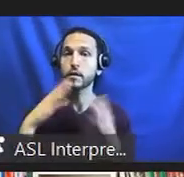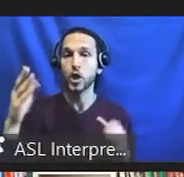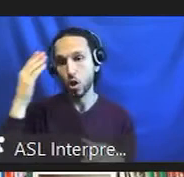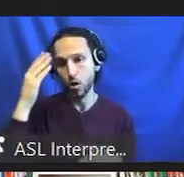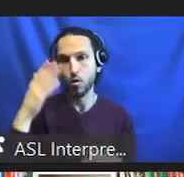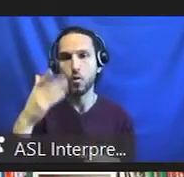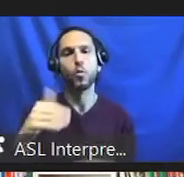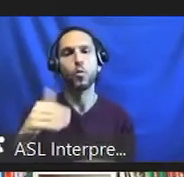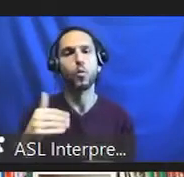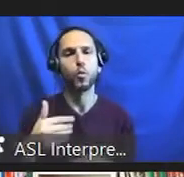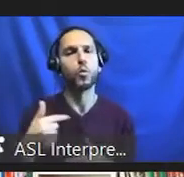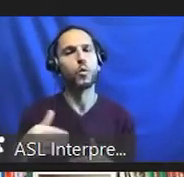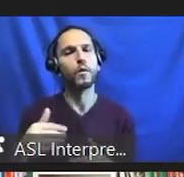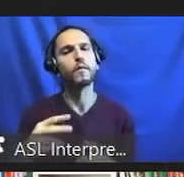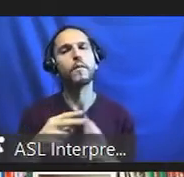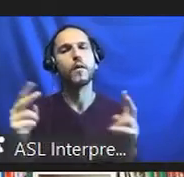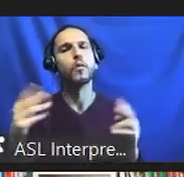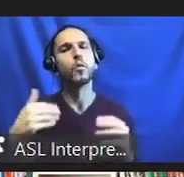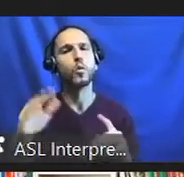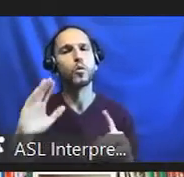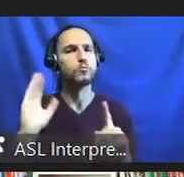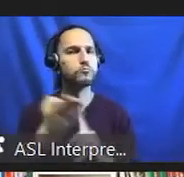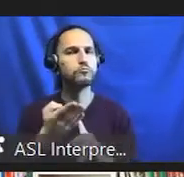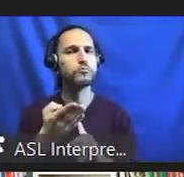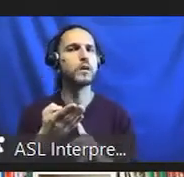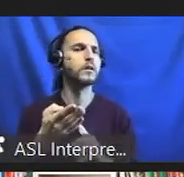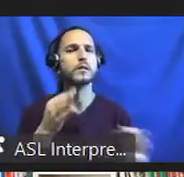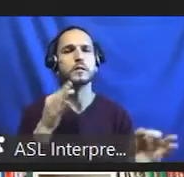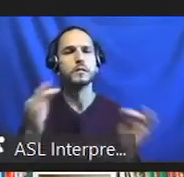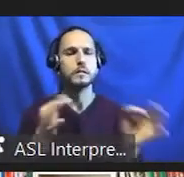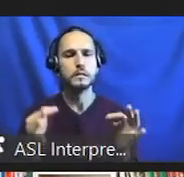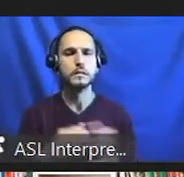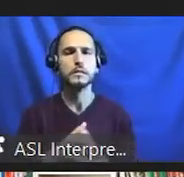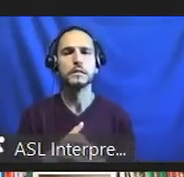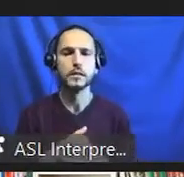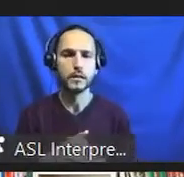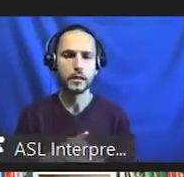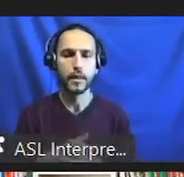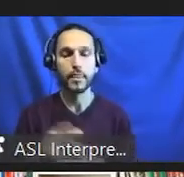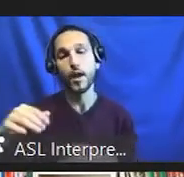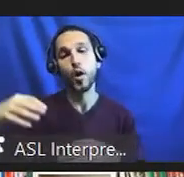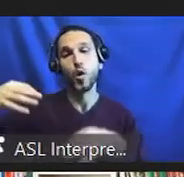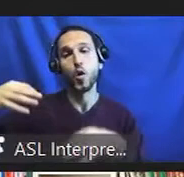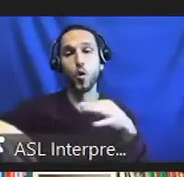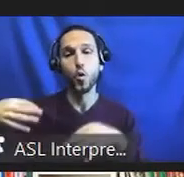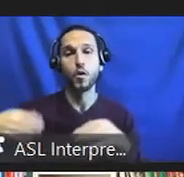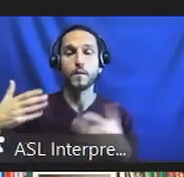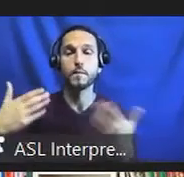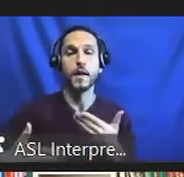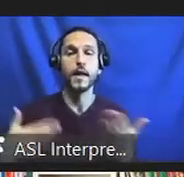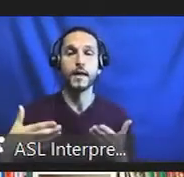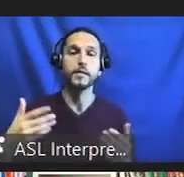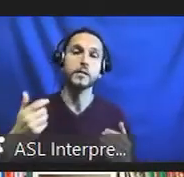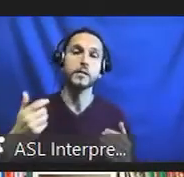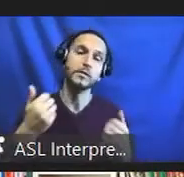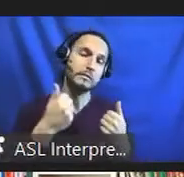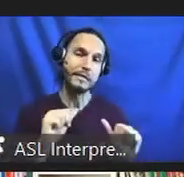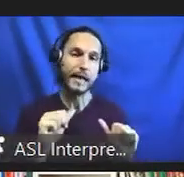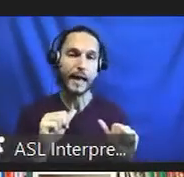These settlements are very persuasive. And it's every reason to believe that a court or a settlement would be very much along the same lines.